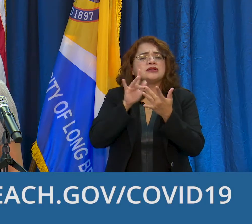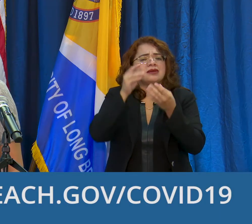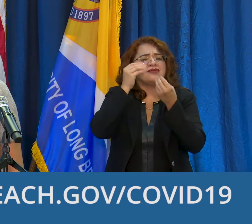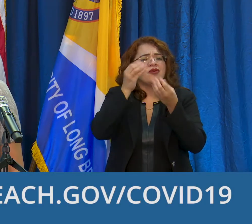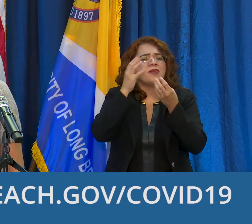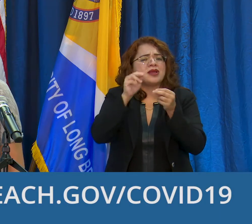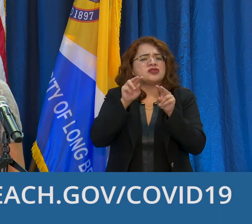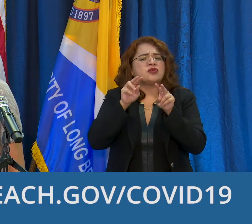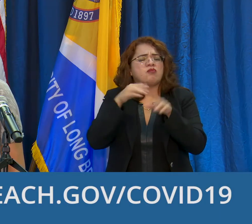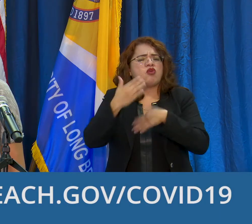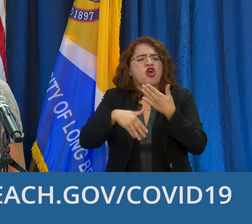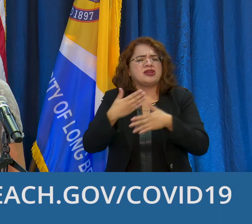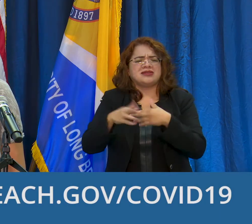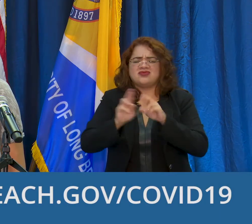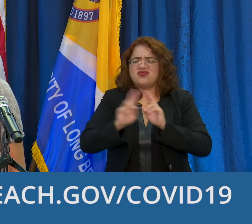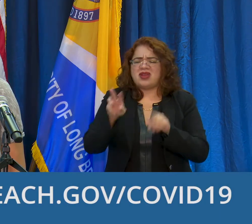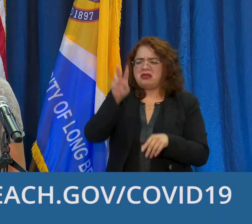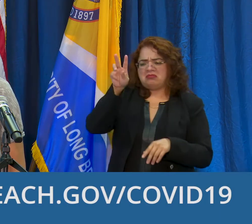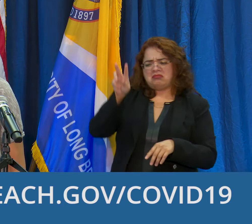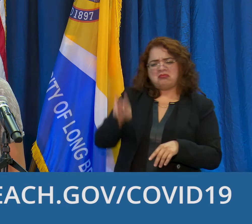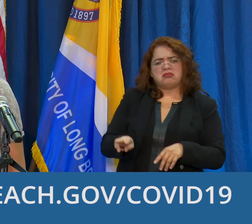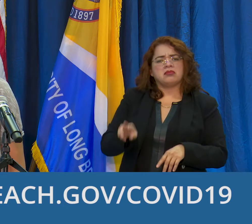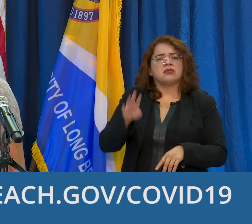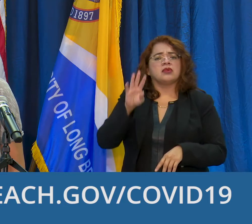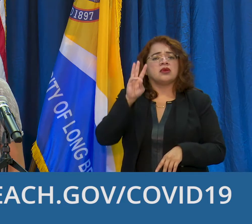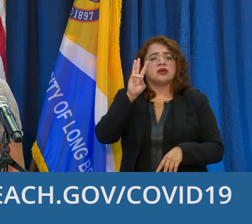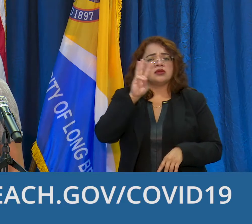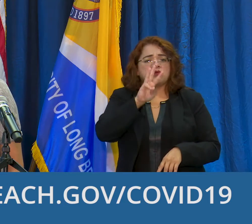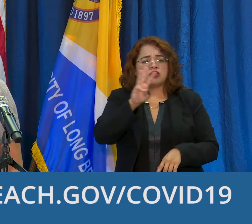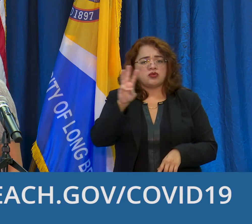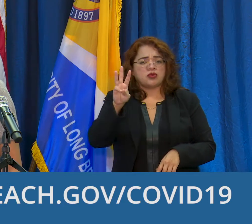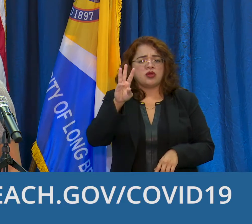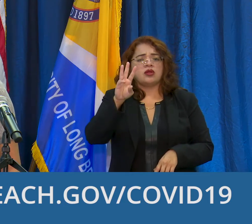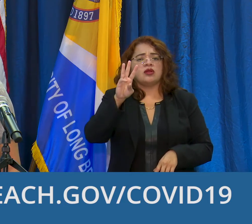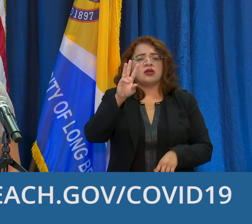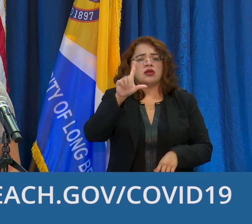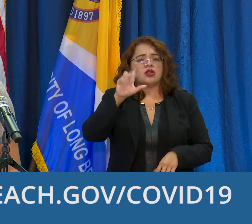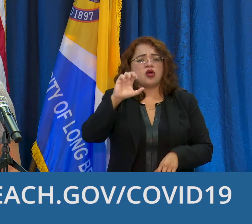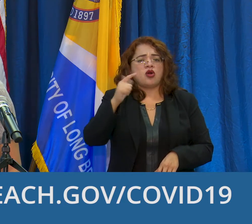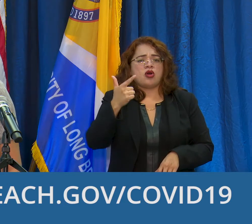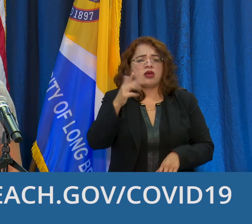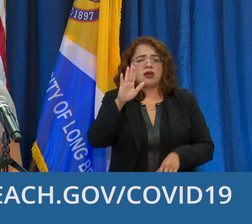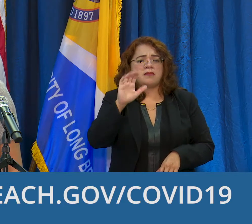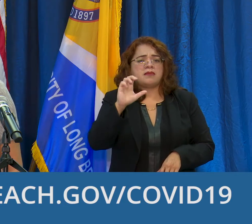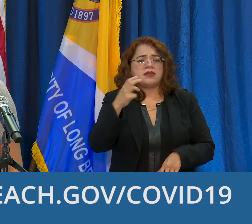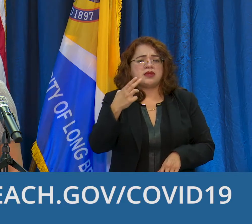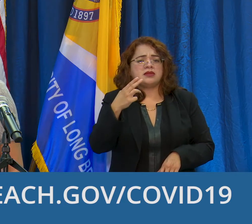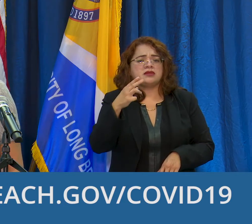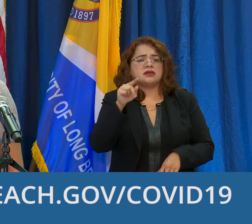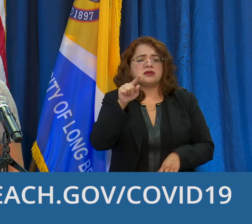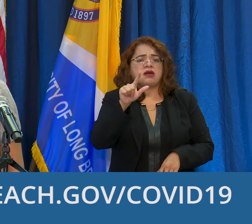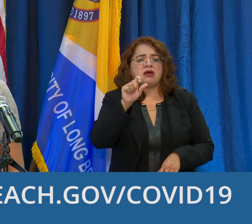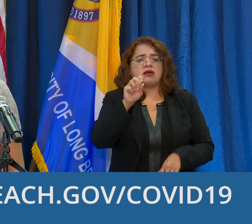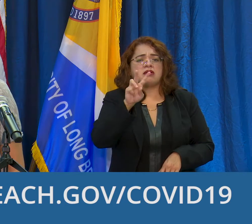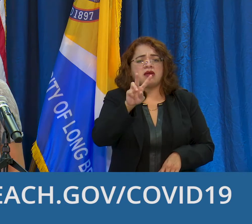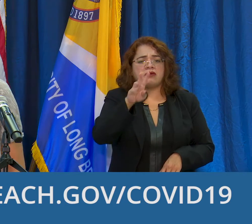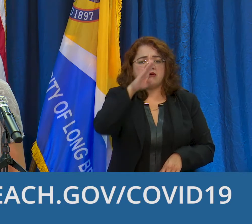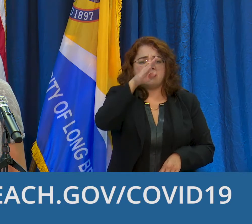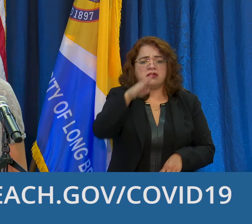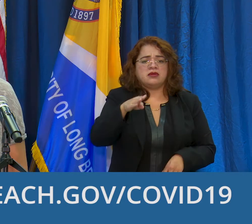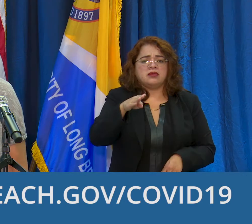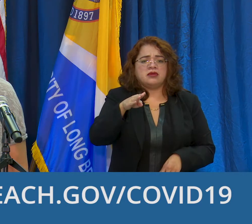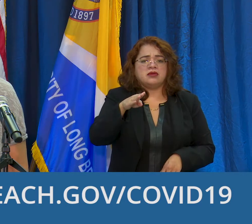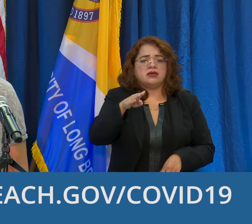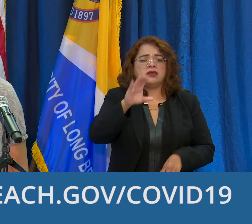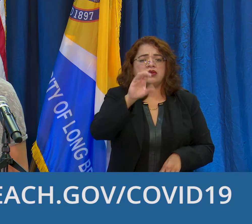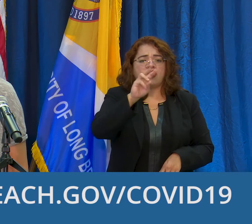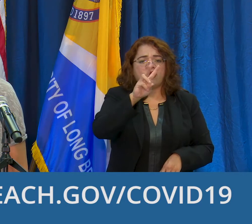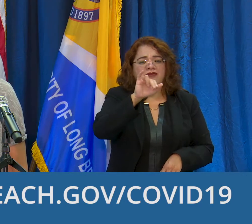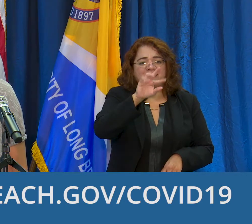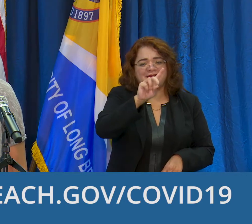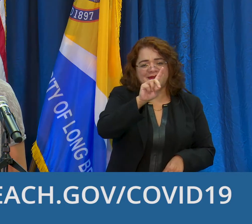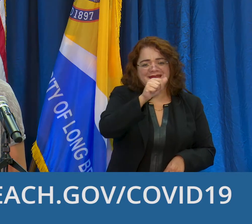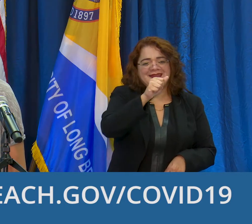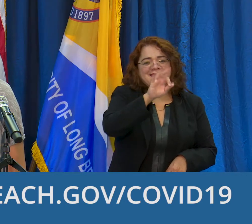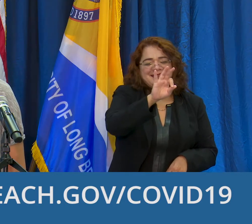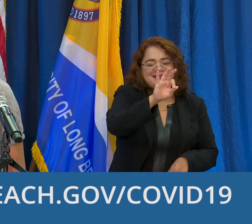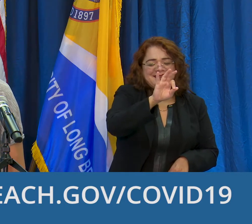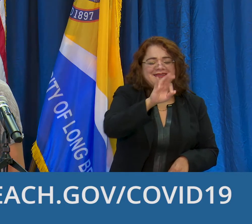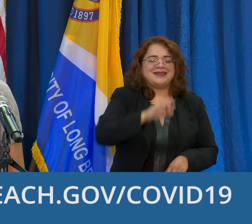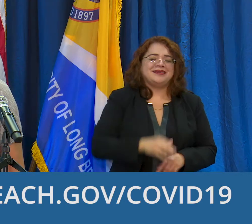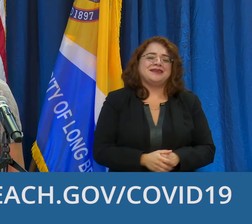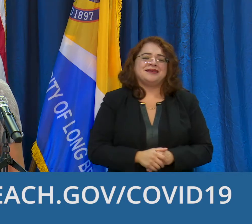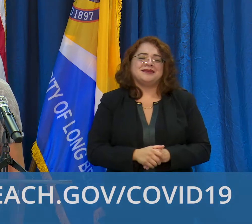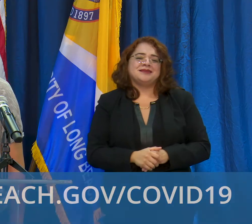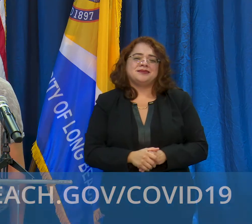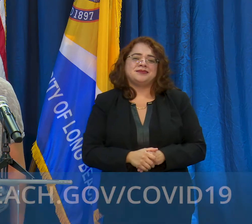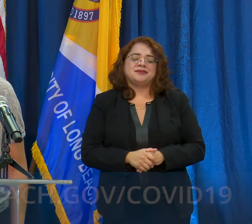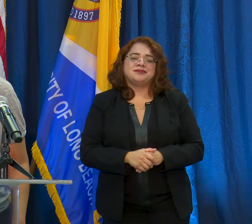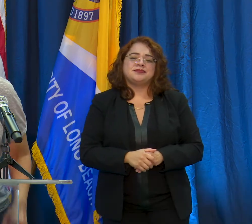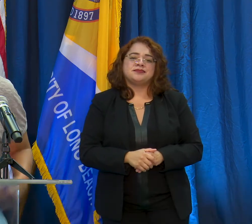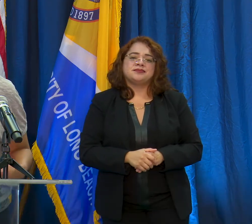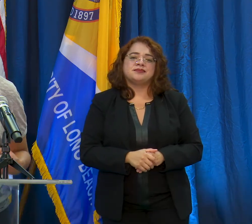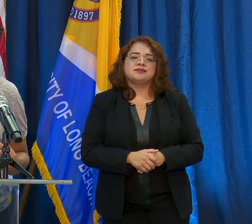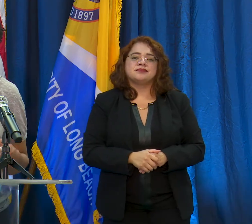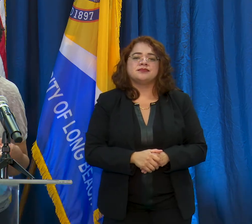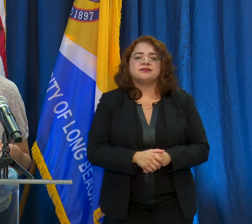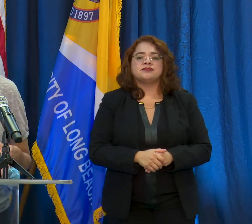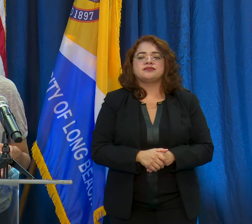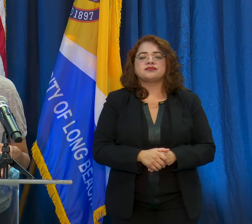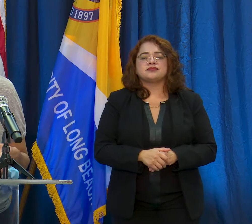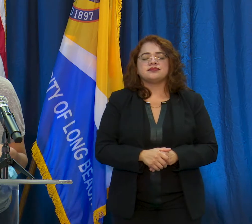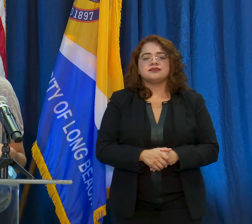on our website at www.longbeach.gov/covid19.